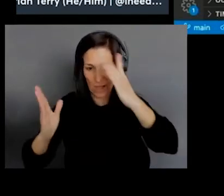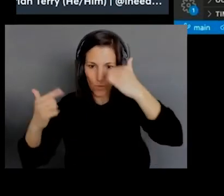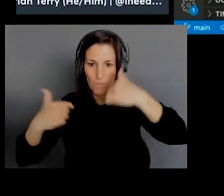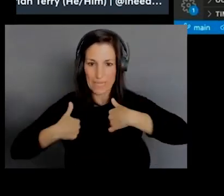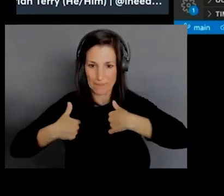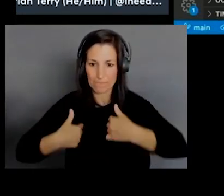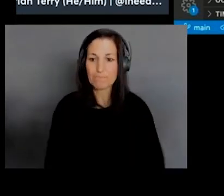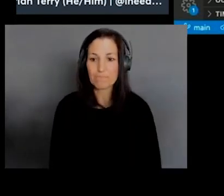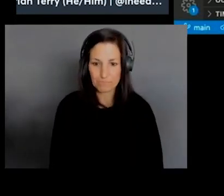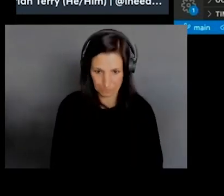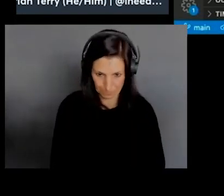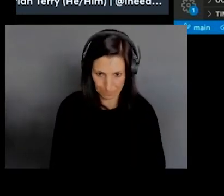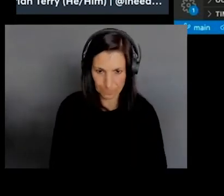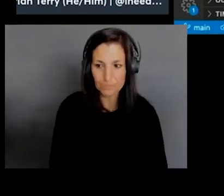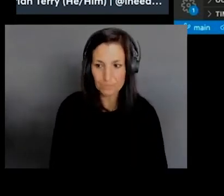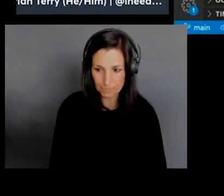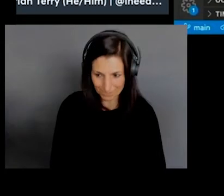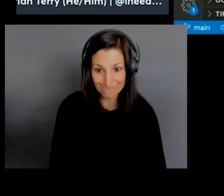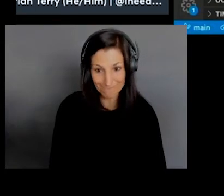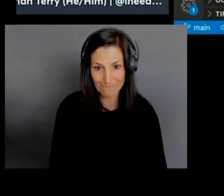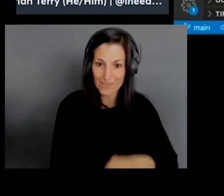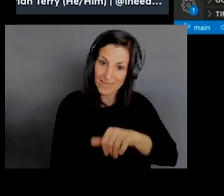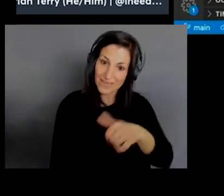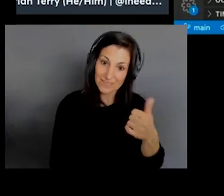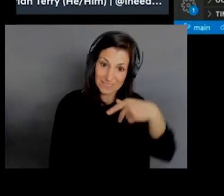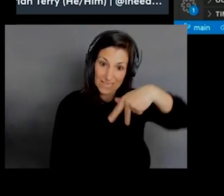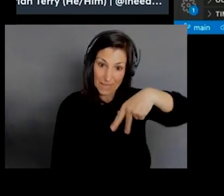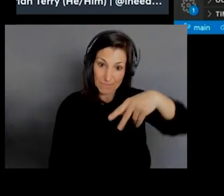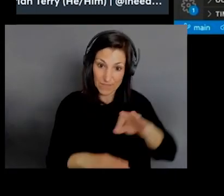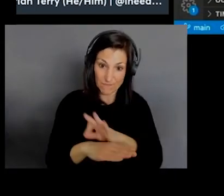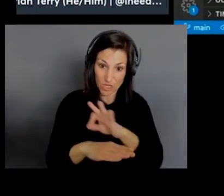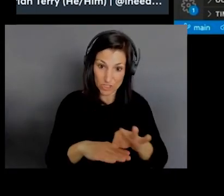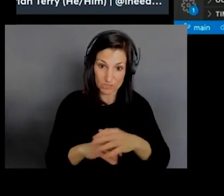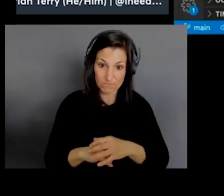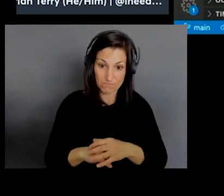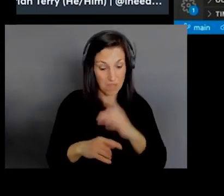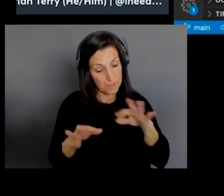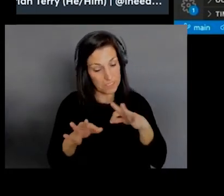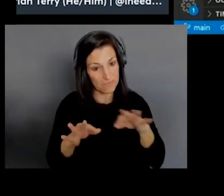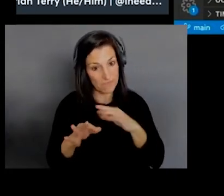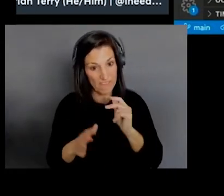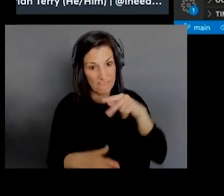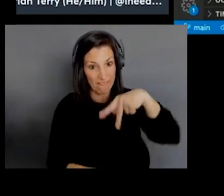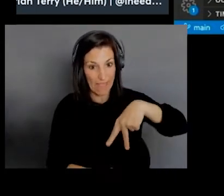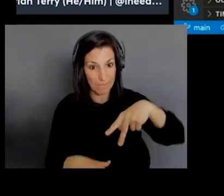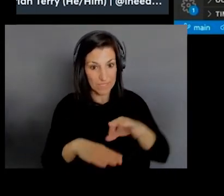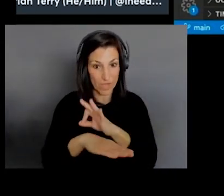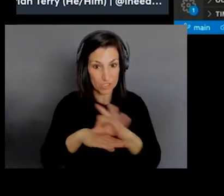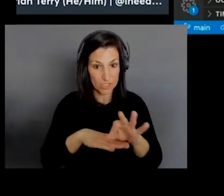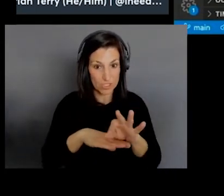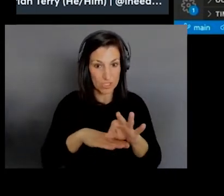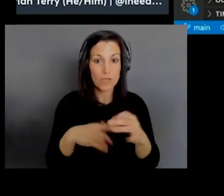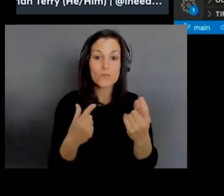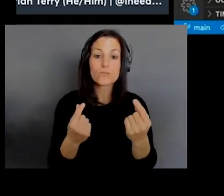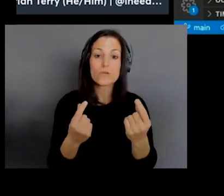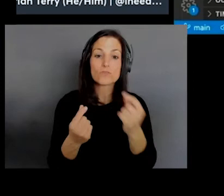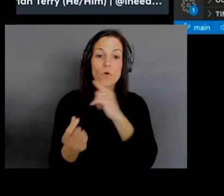And then here's my Lambda function. So I'm gonna define my Lambda function, what I'm doing here is I'm gonna point to my local source directory,